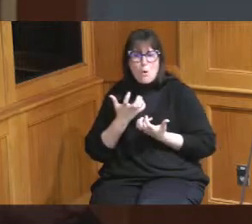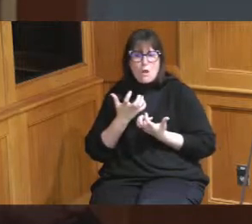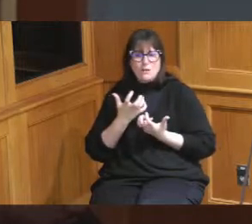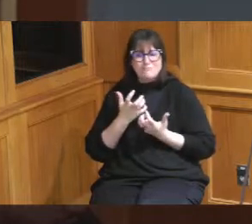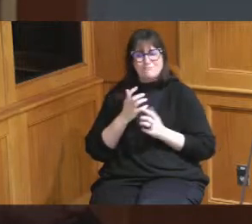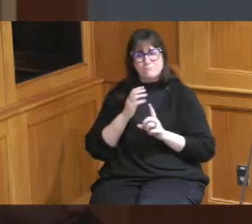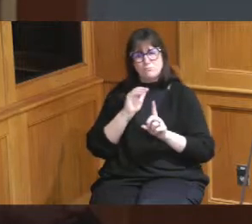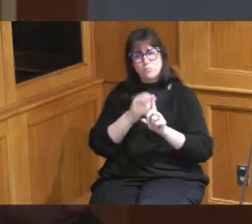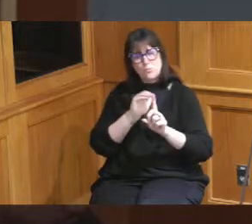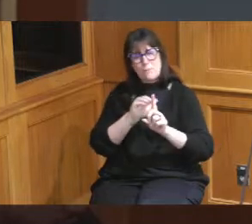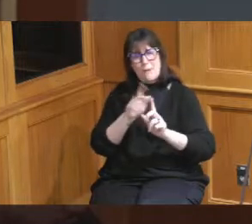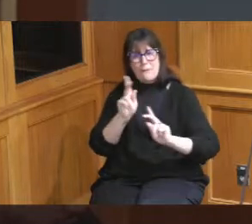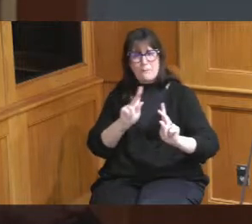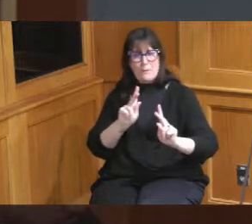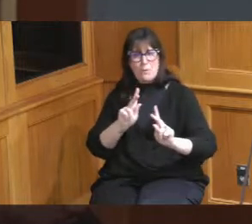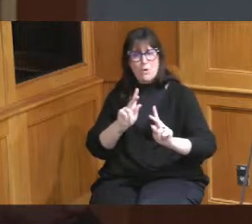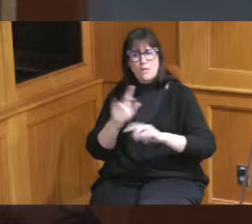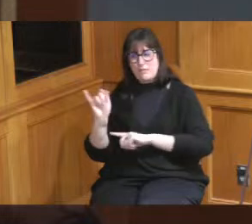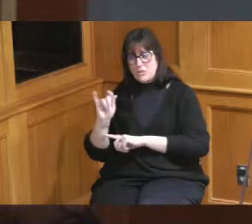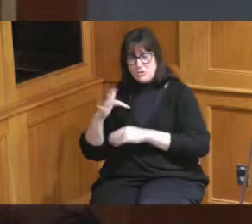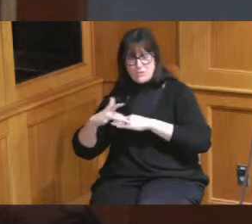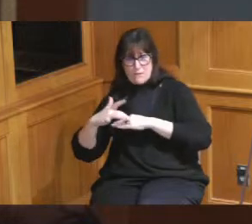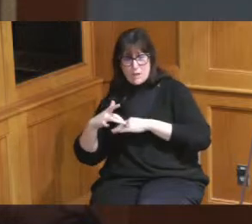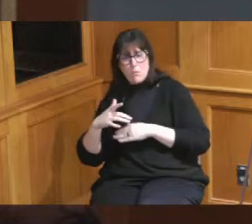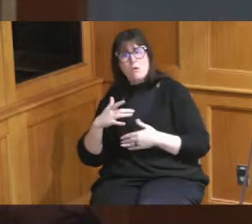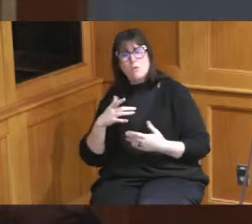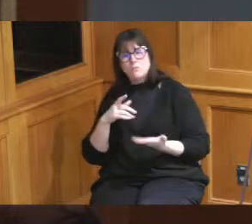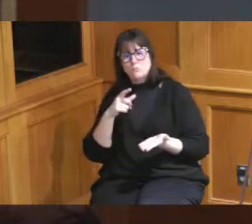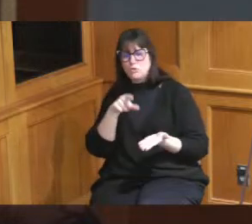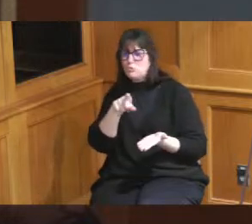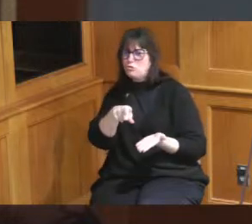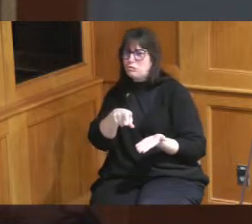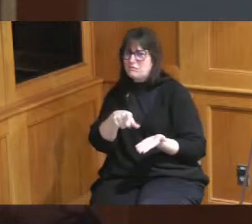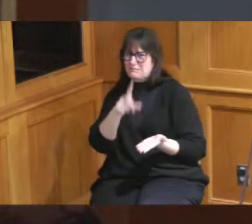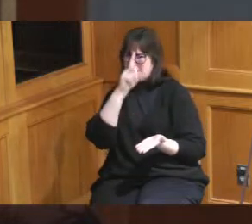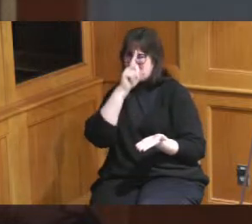is available and you should consider getting it so what I think our biggest risk is flooding